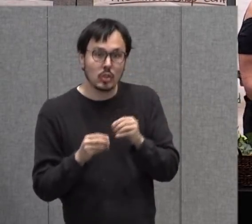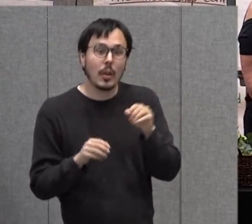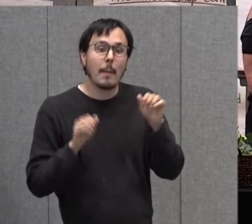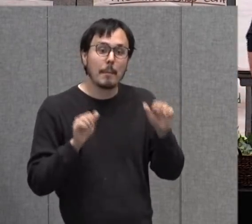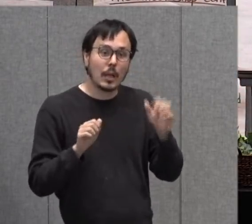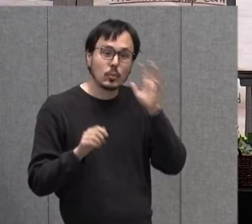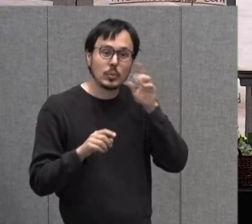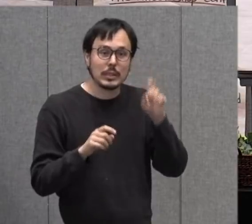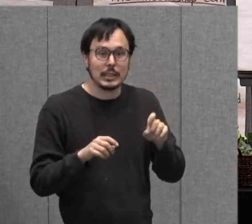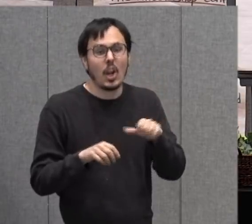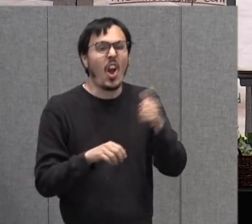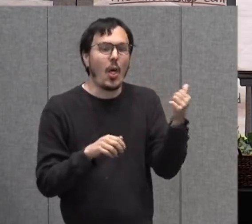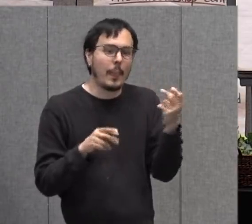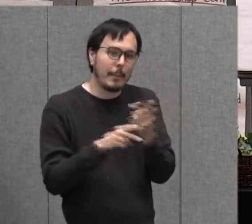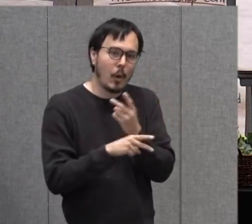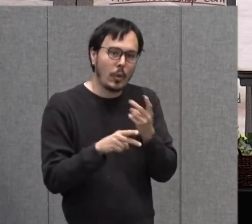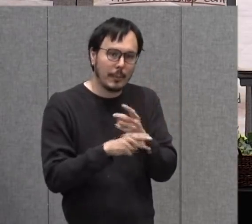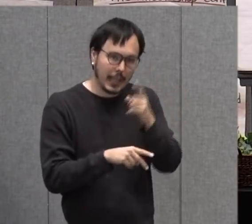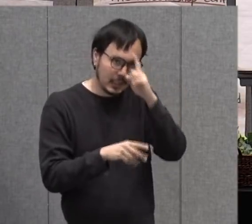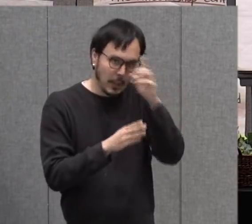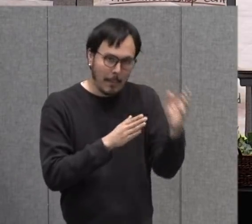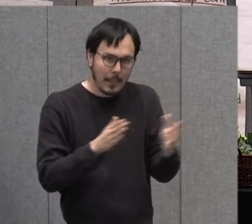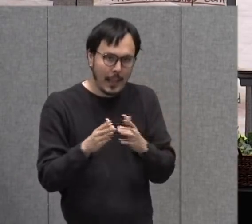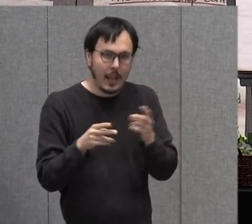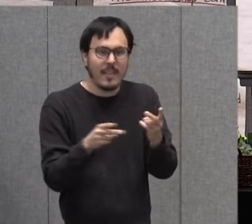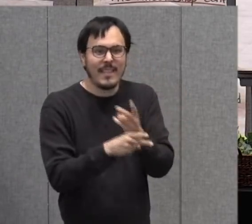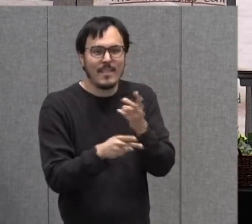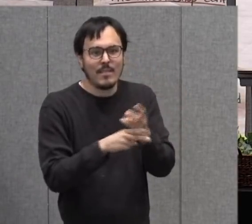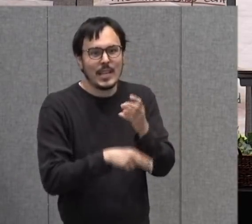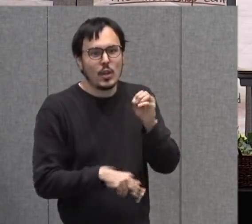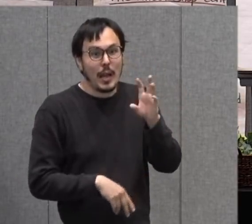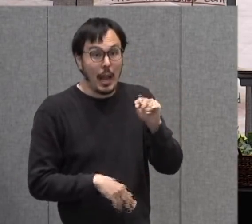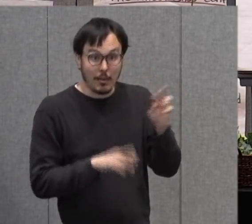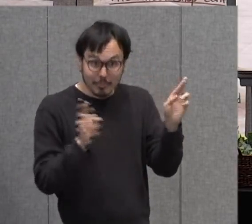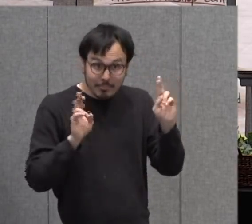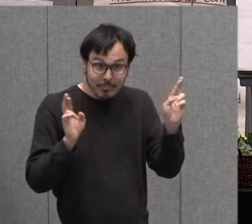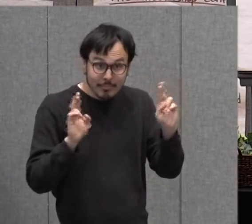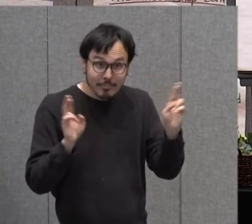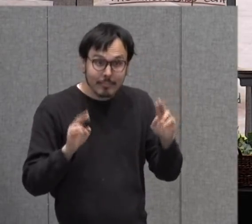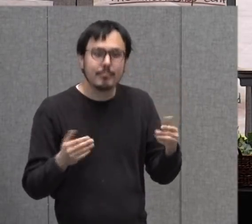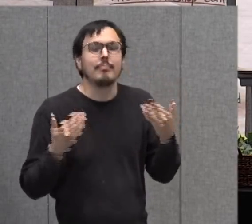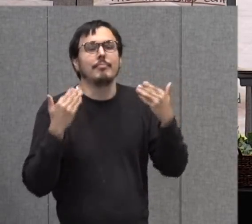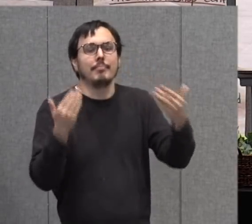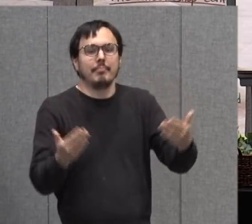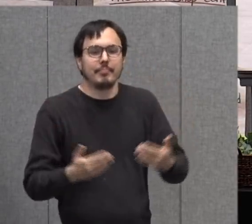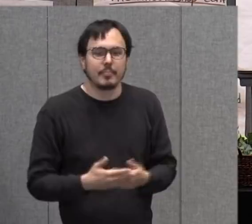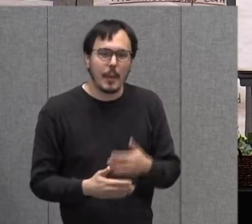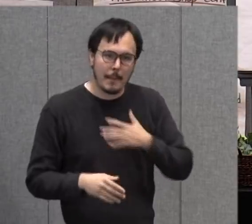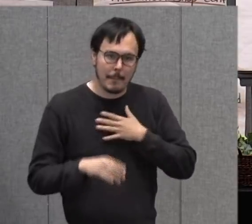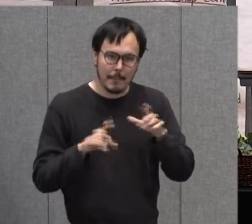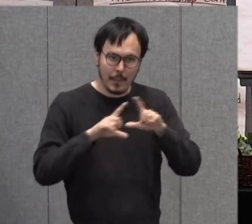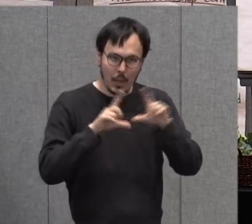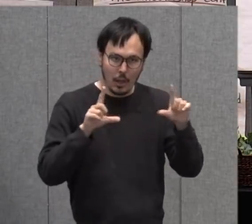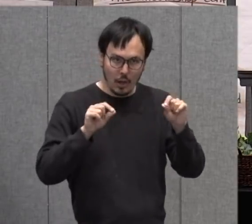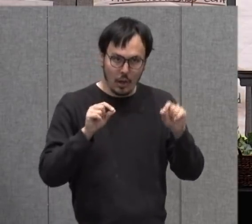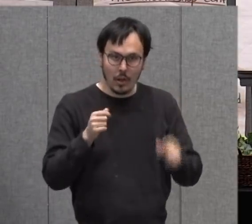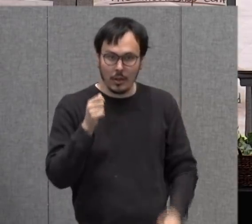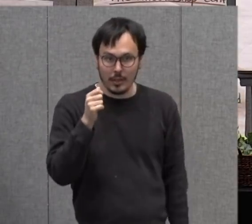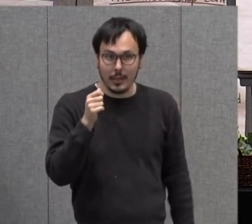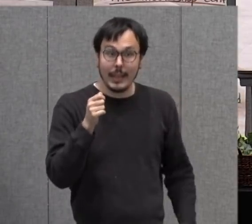All right, so are you guys ready. All right, cool. All right here's our cards. My card is a nine.